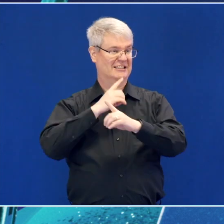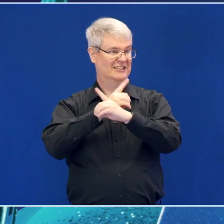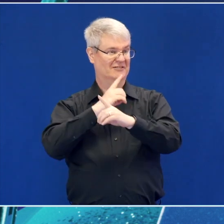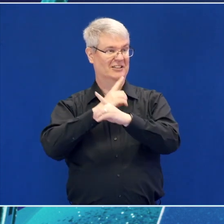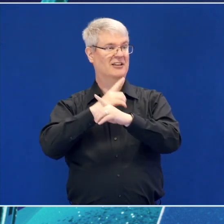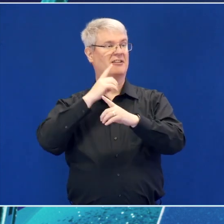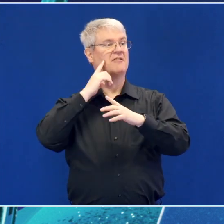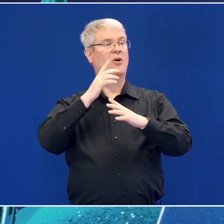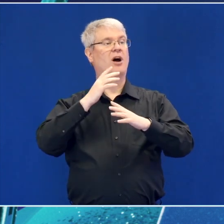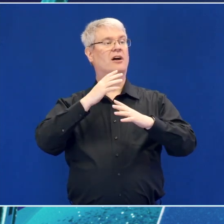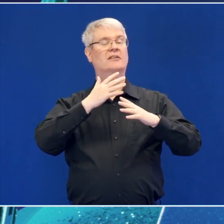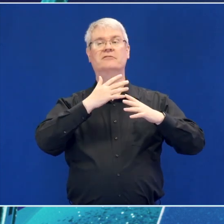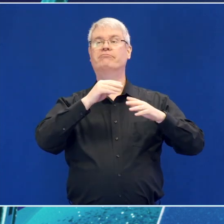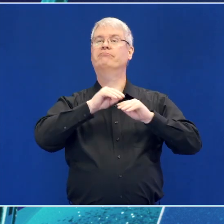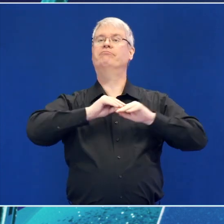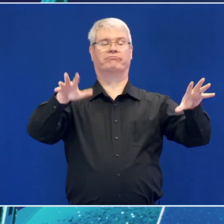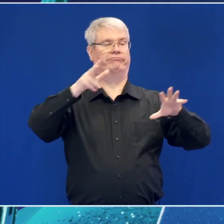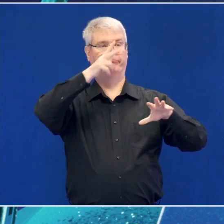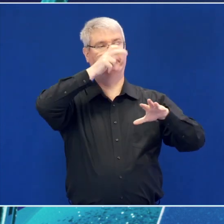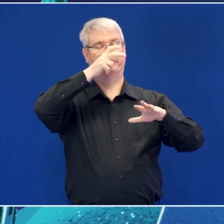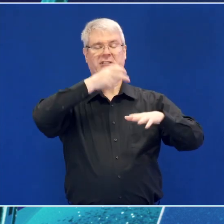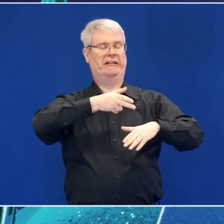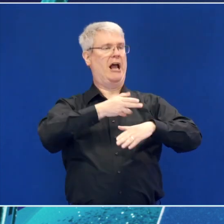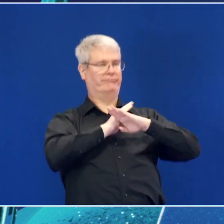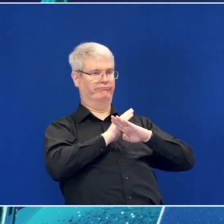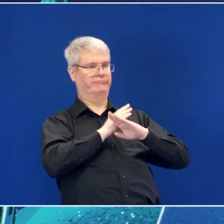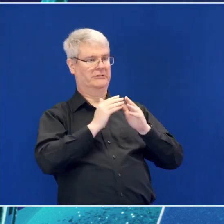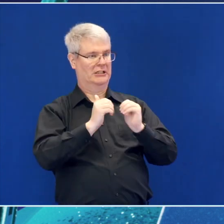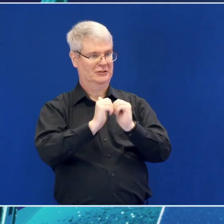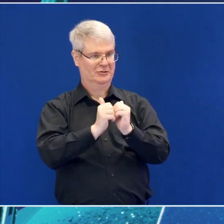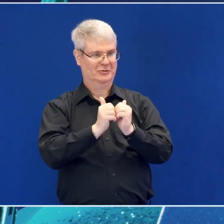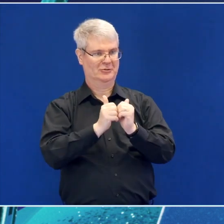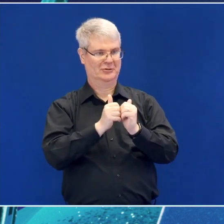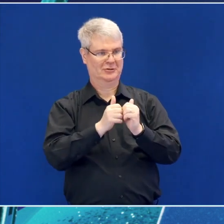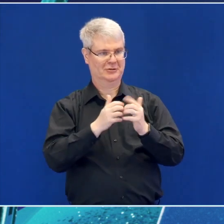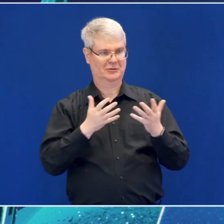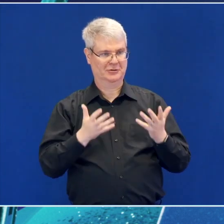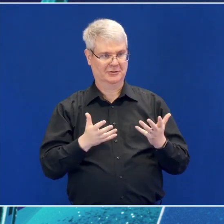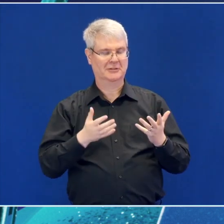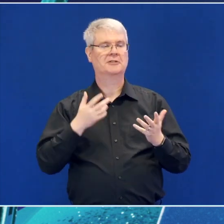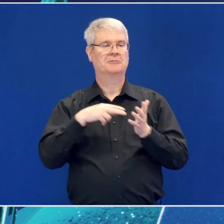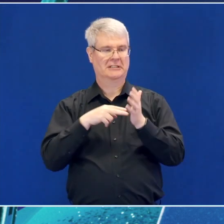Catching it directly, remediating bugs or at least proposing remediations with more of a human in the loop scenario is something